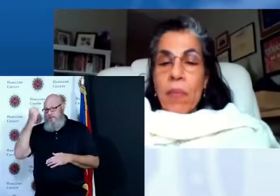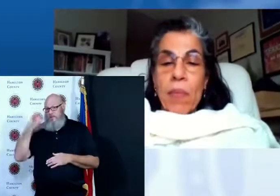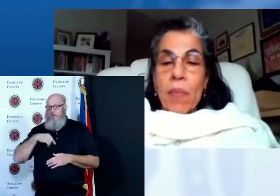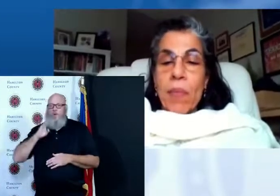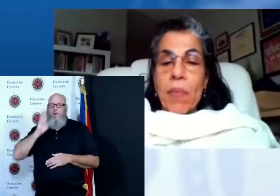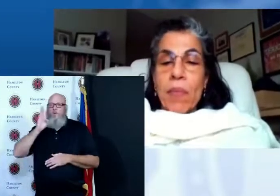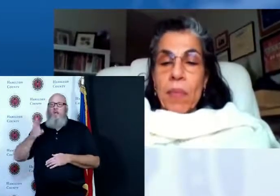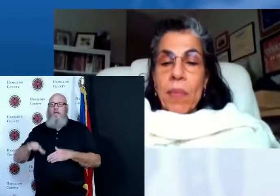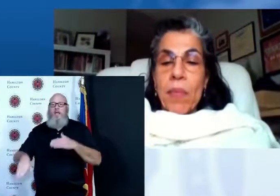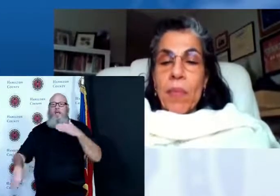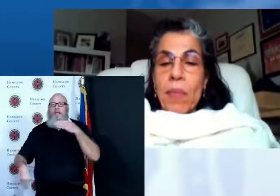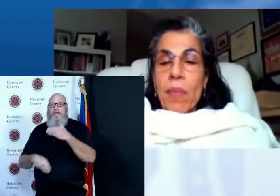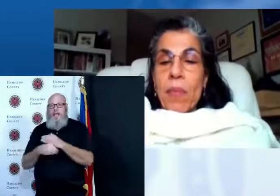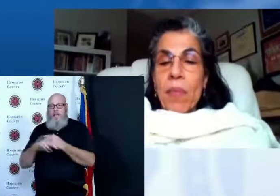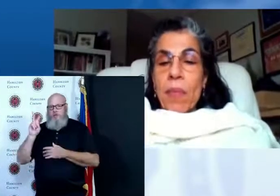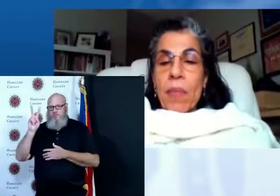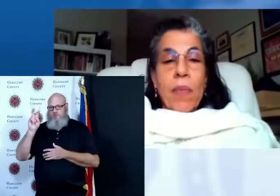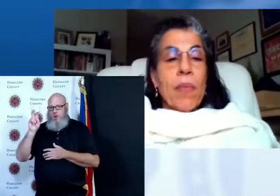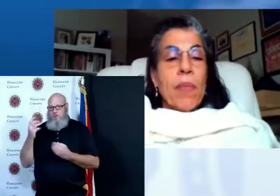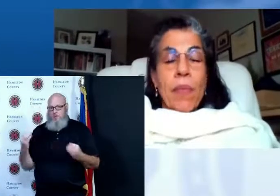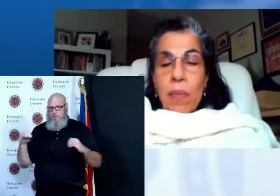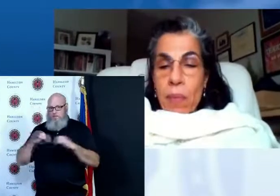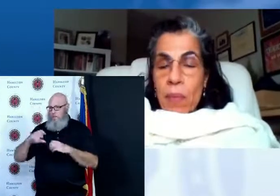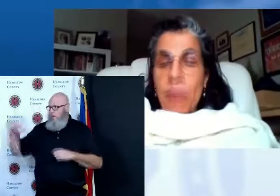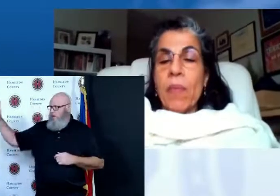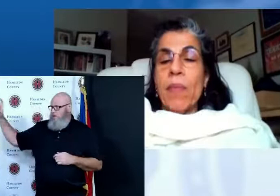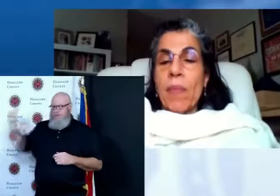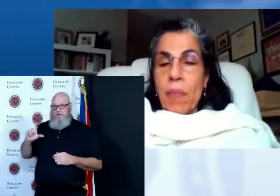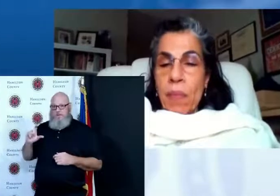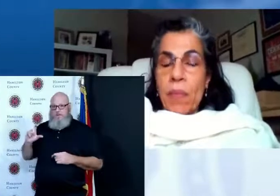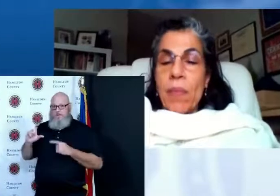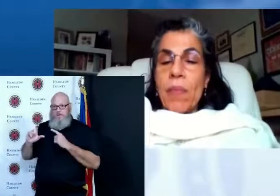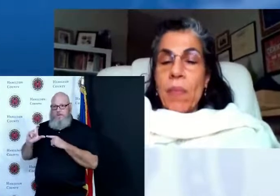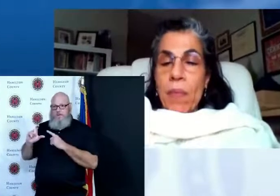appointments actually were made via phone call we called people and all 700 appointments this week